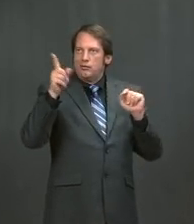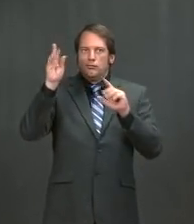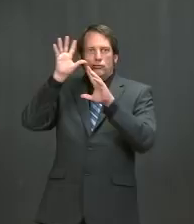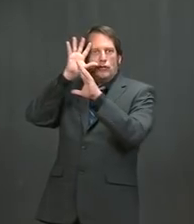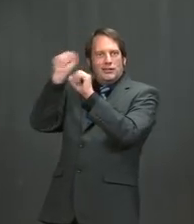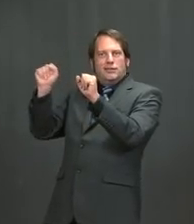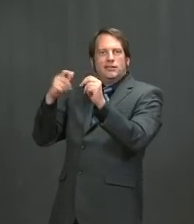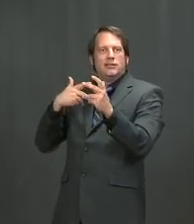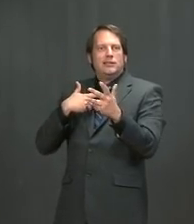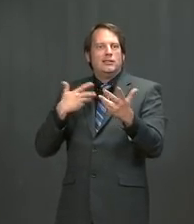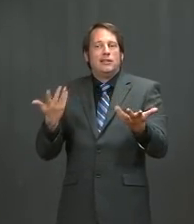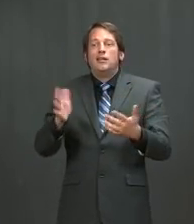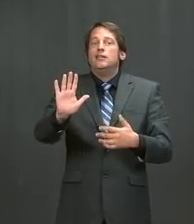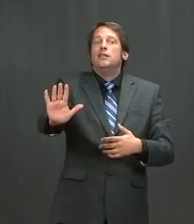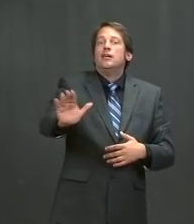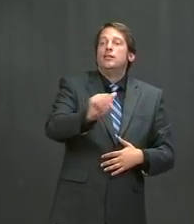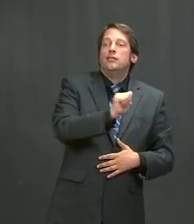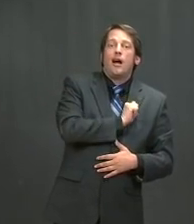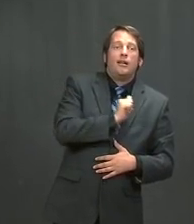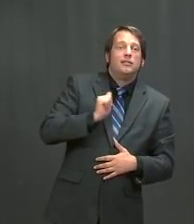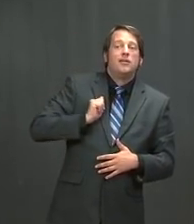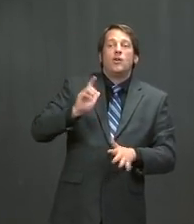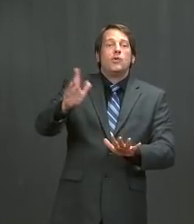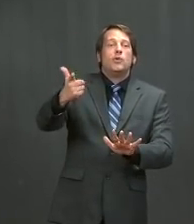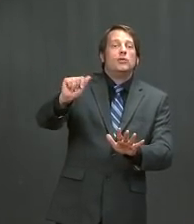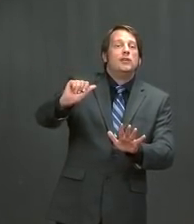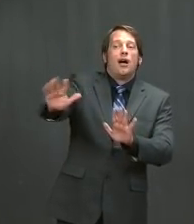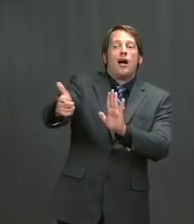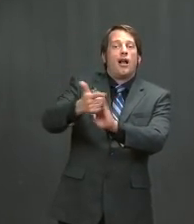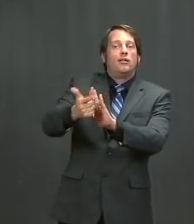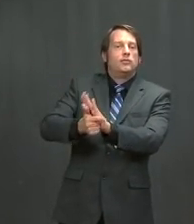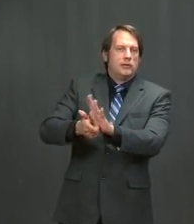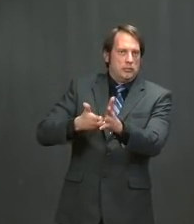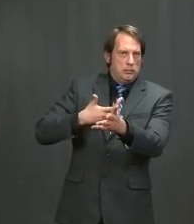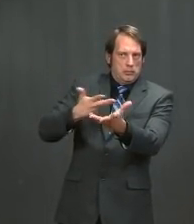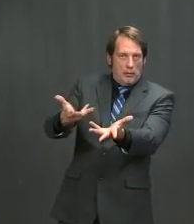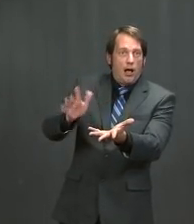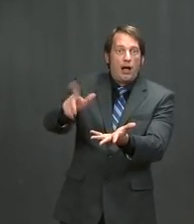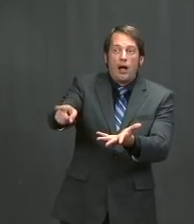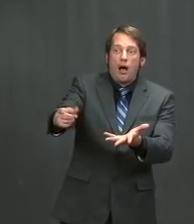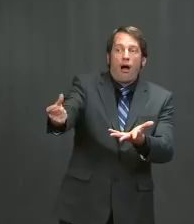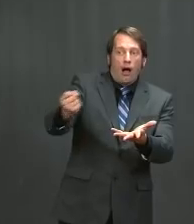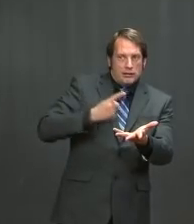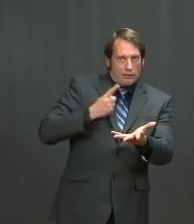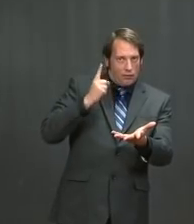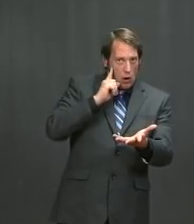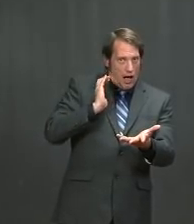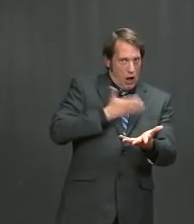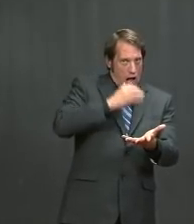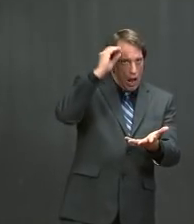and the context of the question was also around the League meeting to discuss this exact issue, and he answered the question.